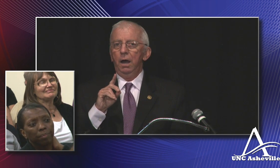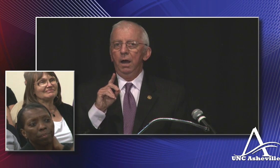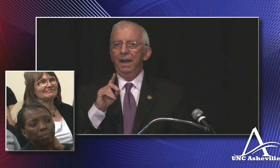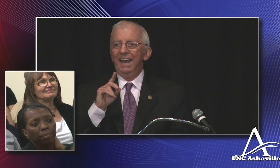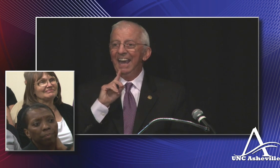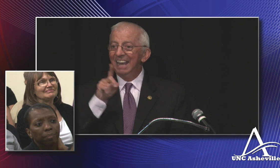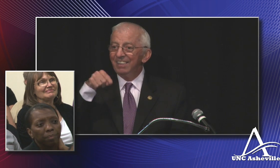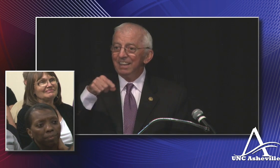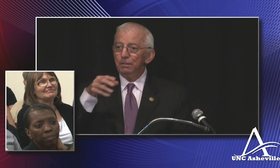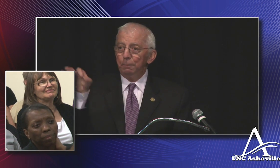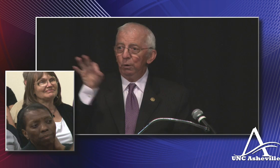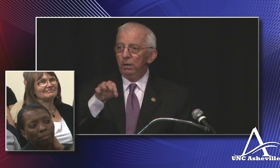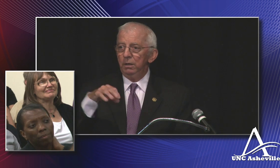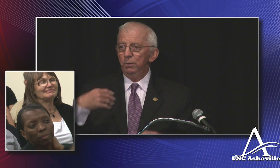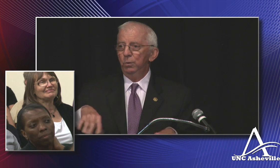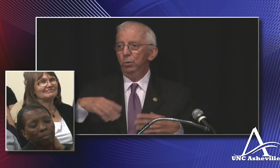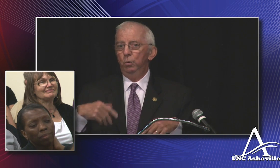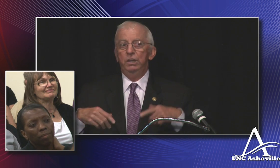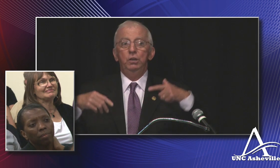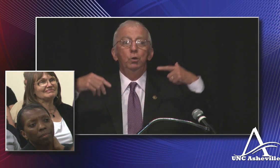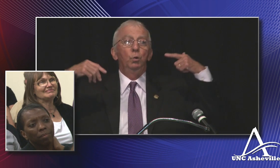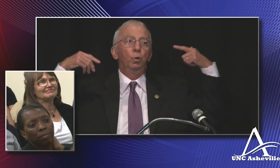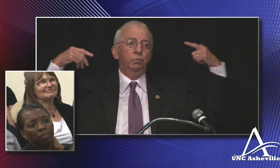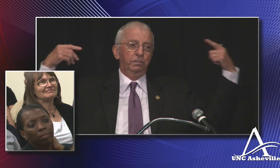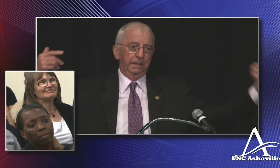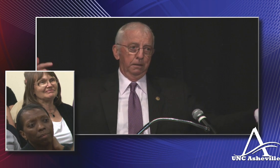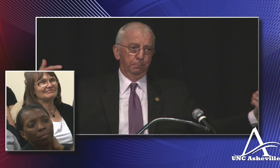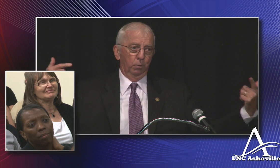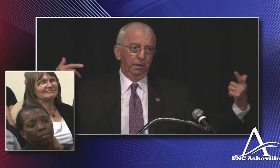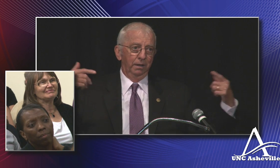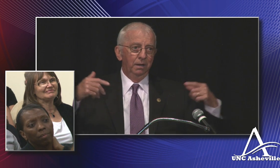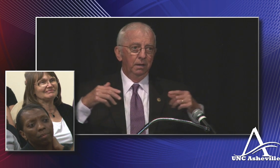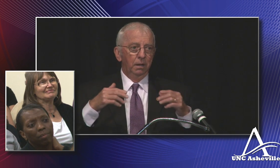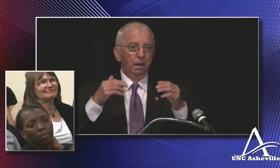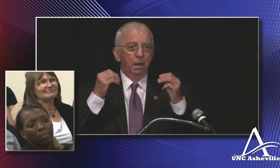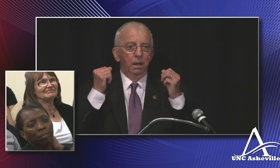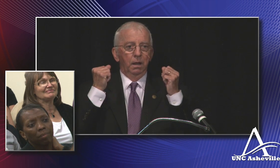Is this important? Hugely important.